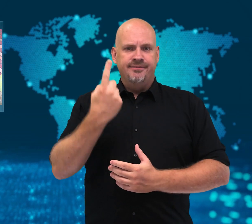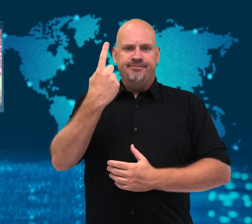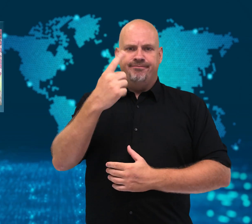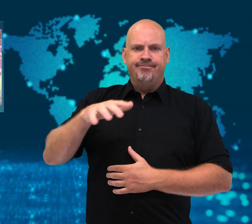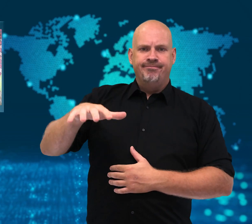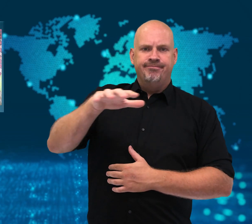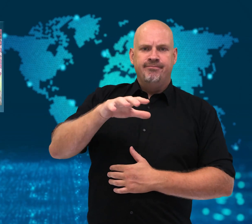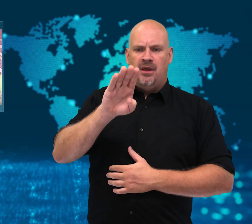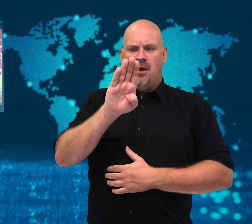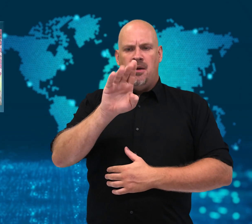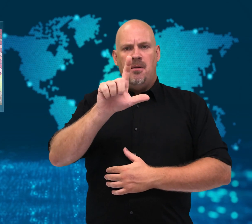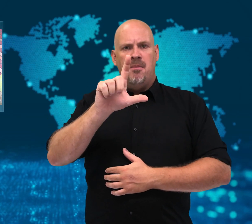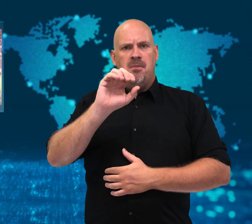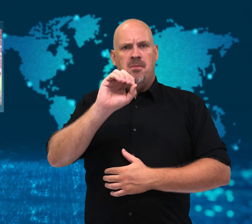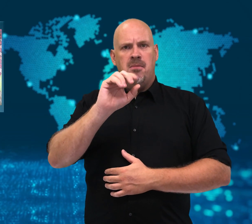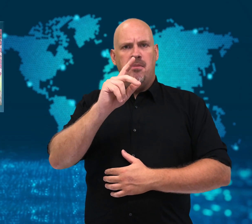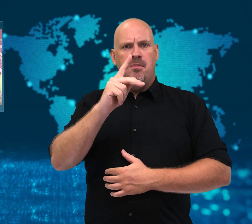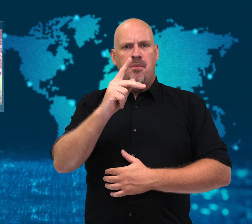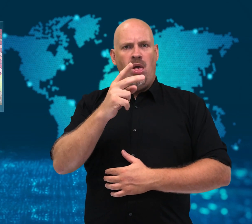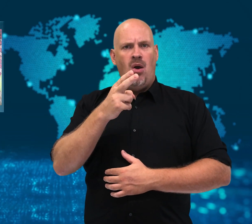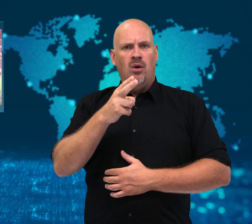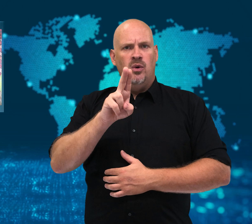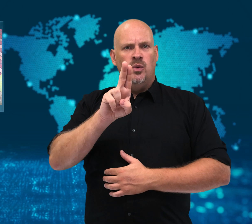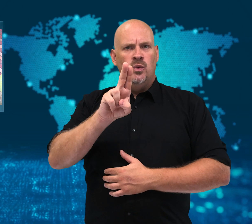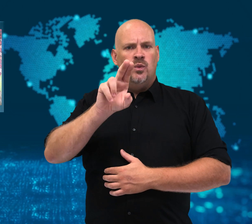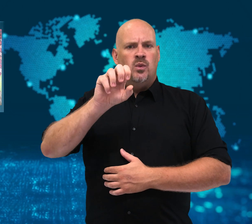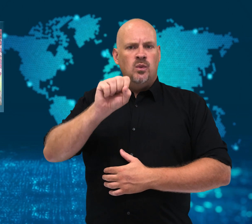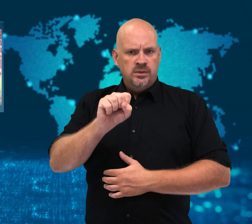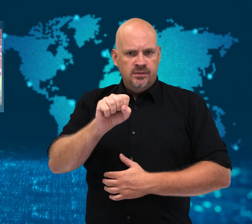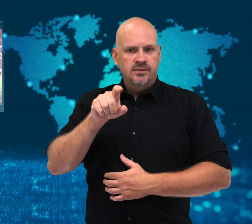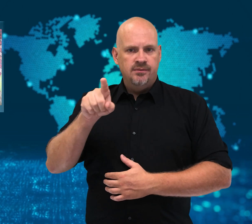If you are a non-diver,